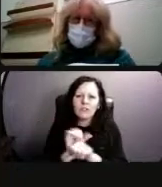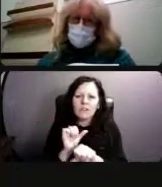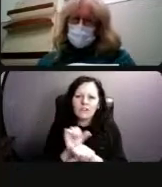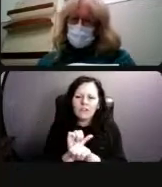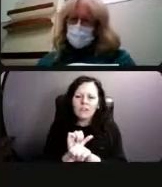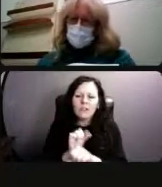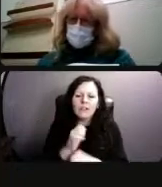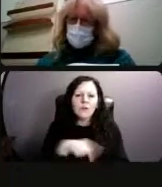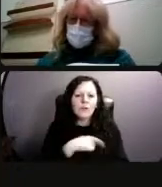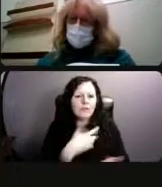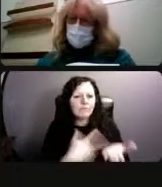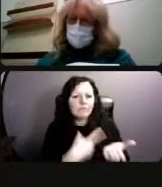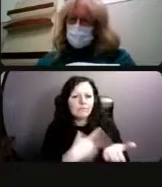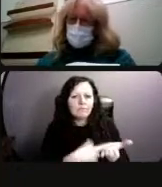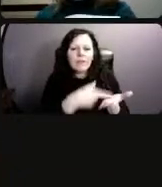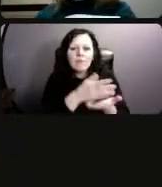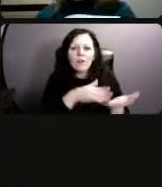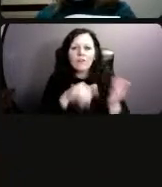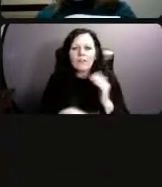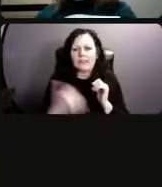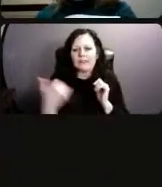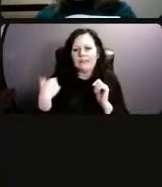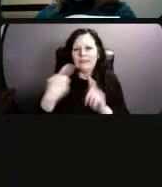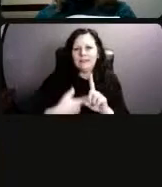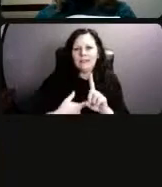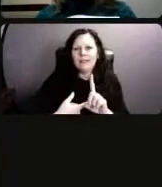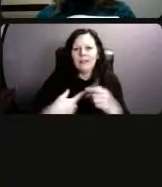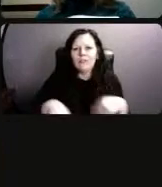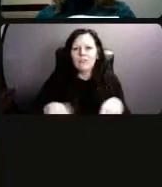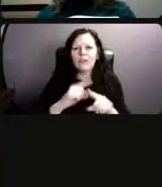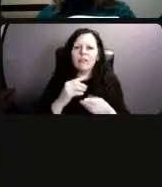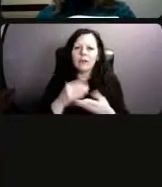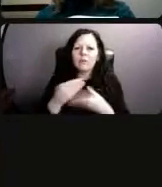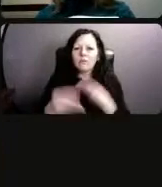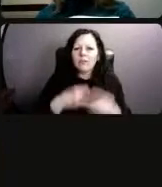FIRST SUBMITTED BRIEFLY TOUCH